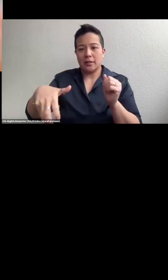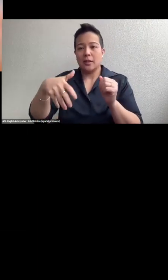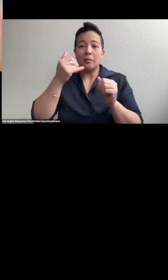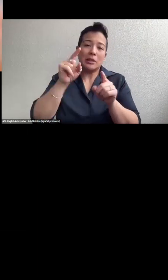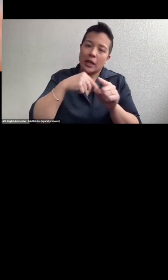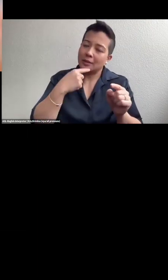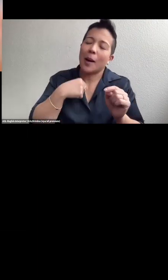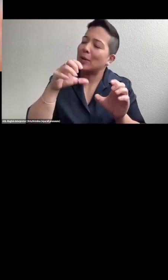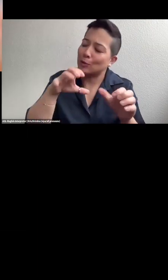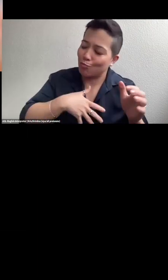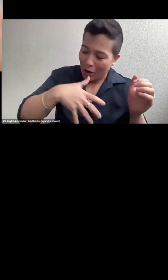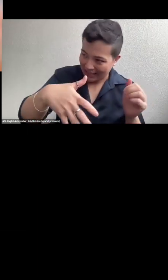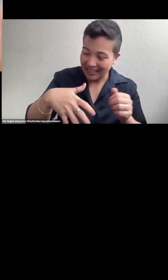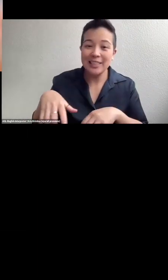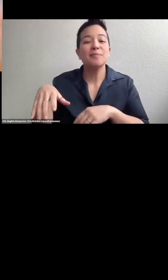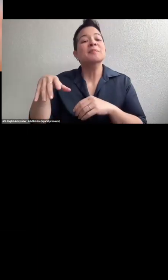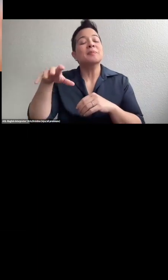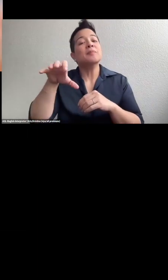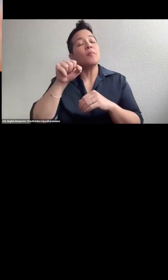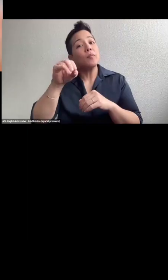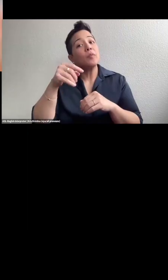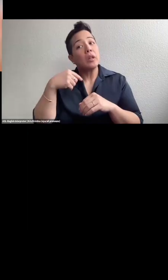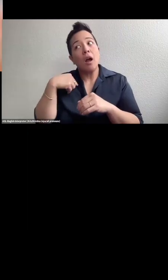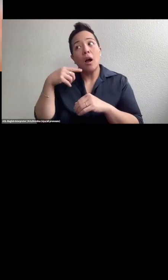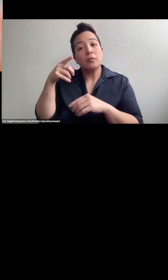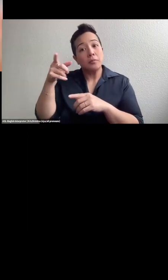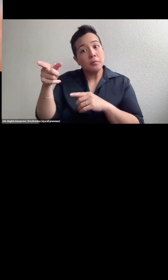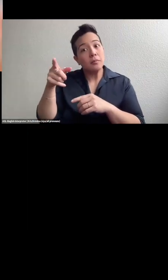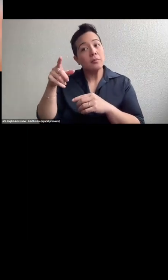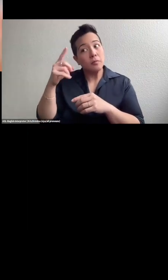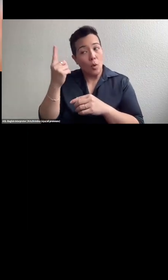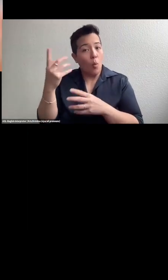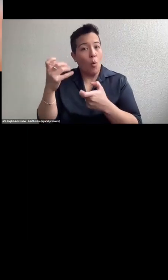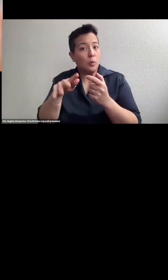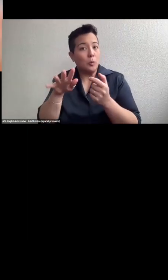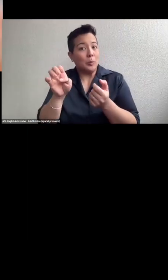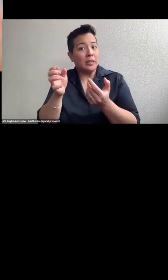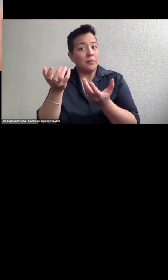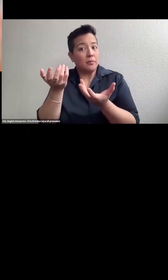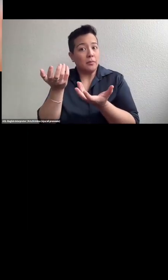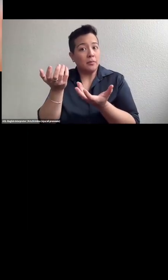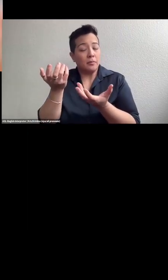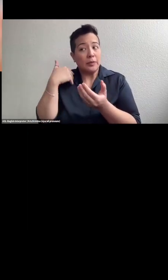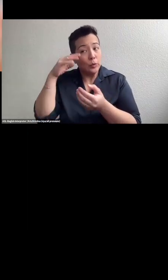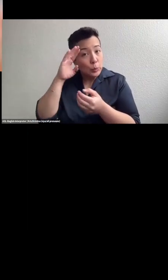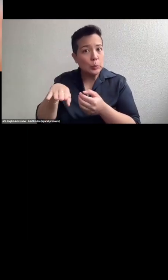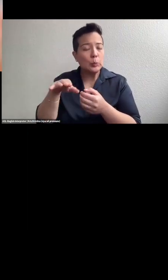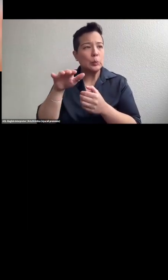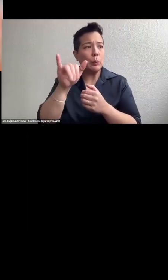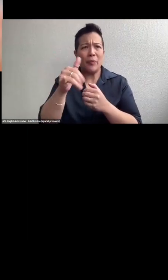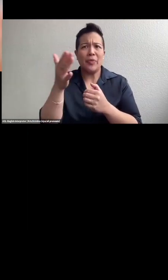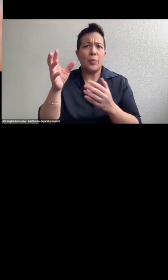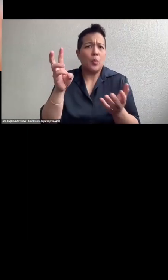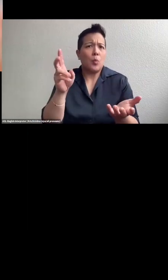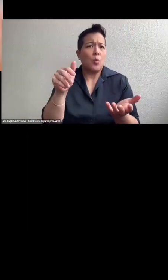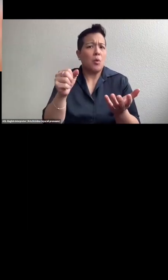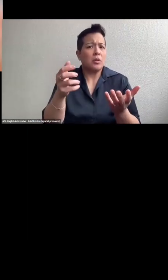Um, and, but, you know, I, I've always wanted to be, you know, I knew that there was, that there was